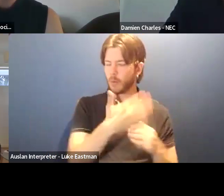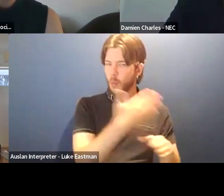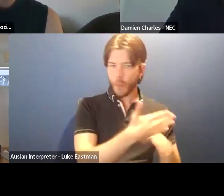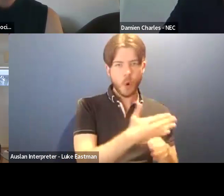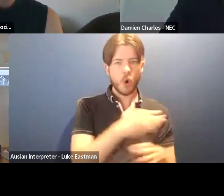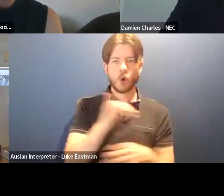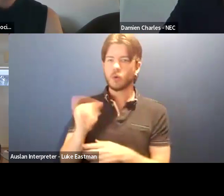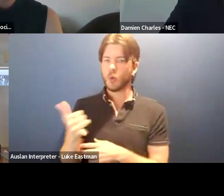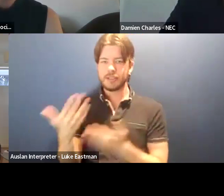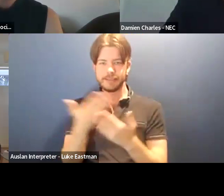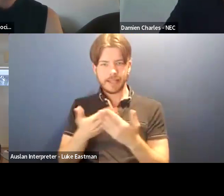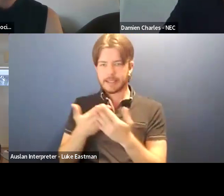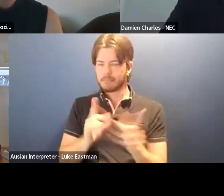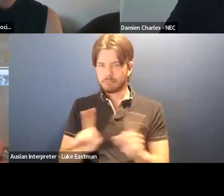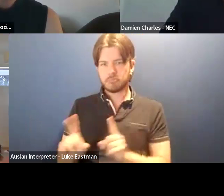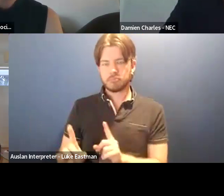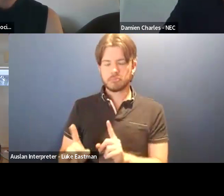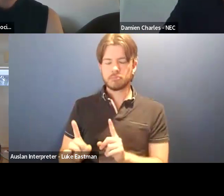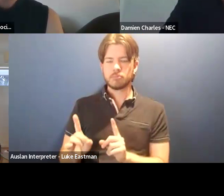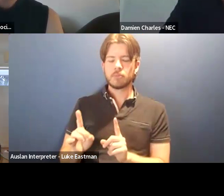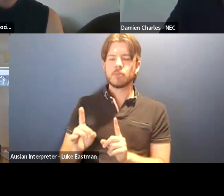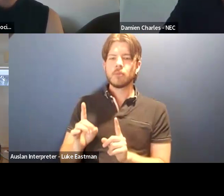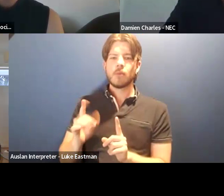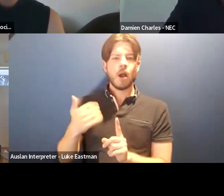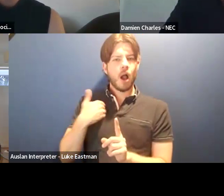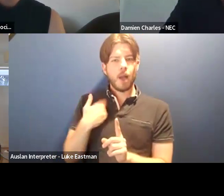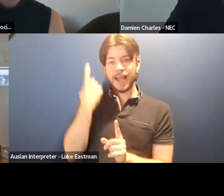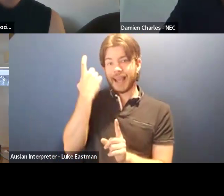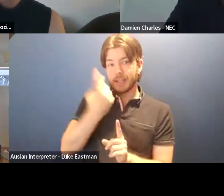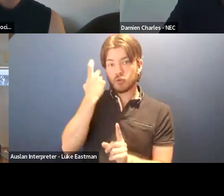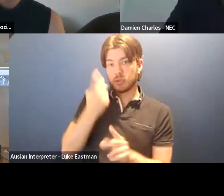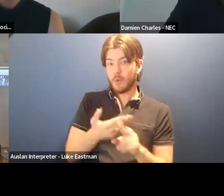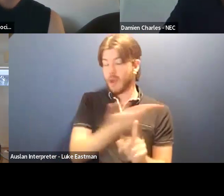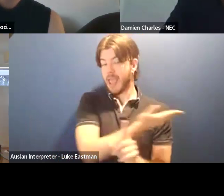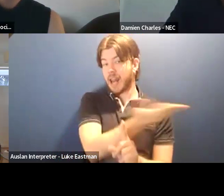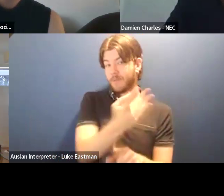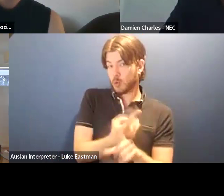just interested for any of our panelists